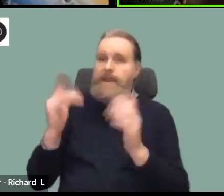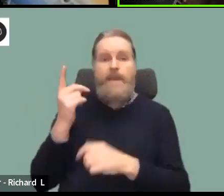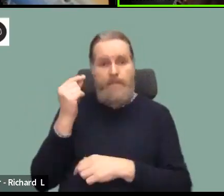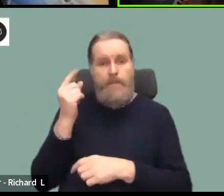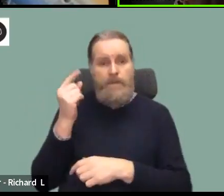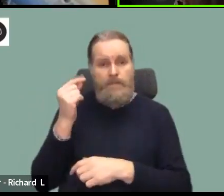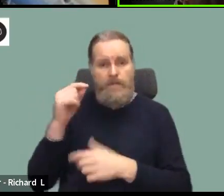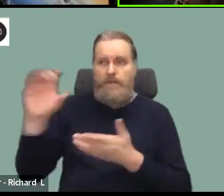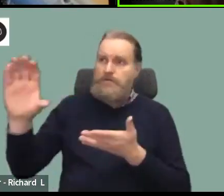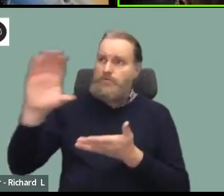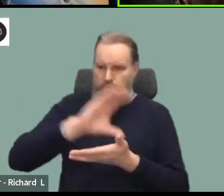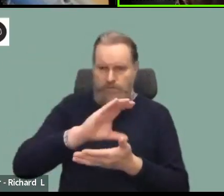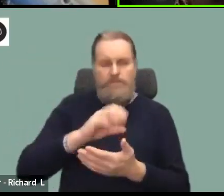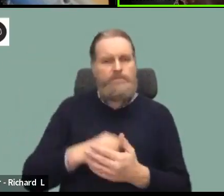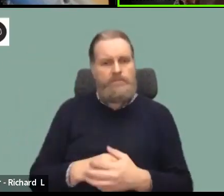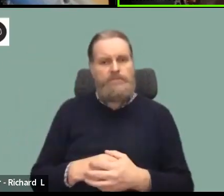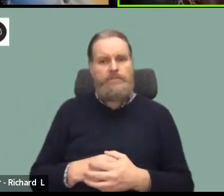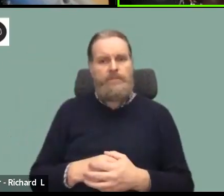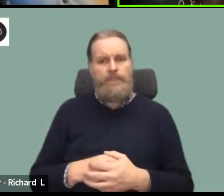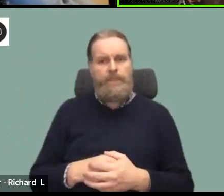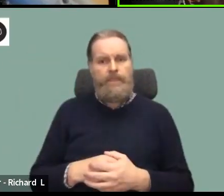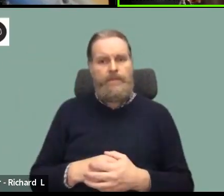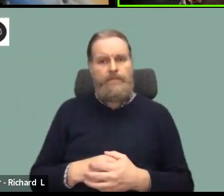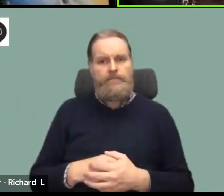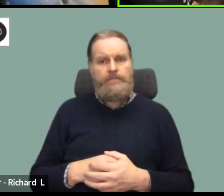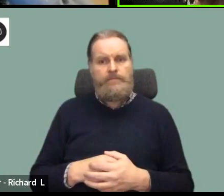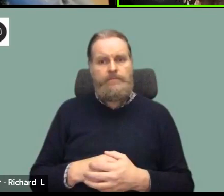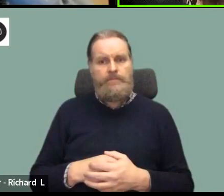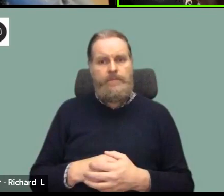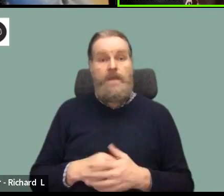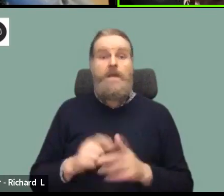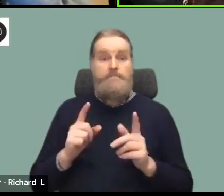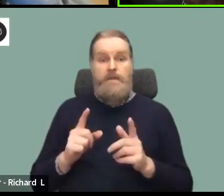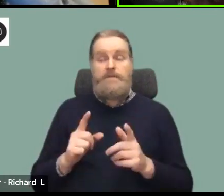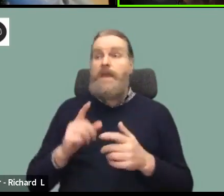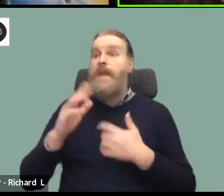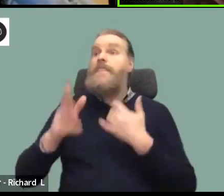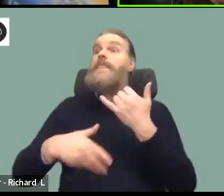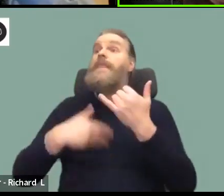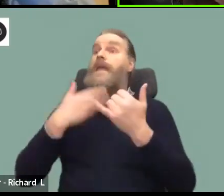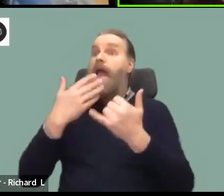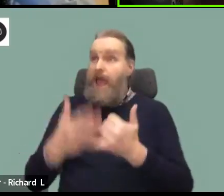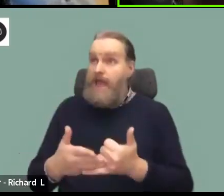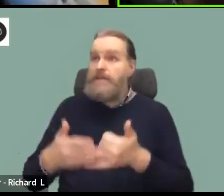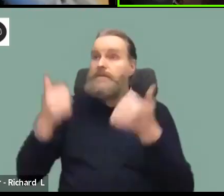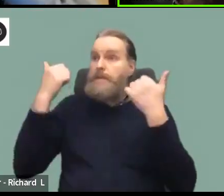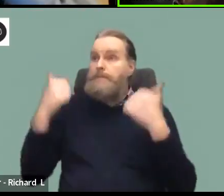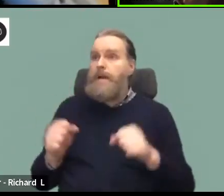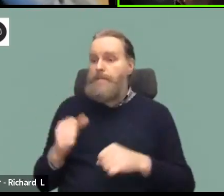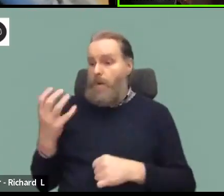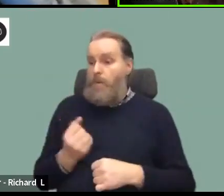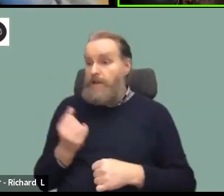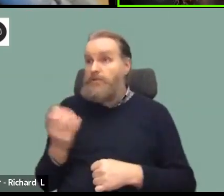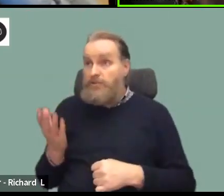good Marks just outlined it really getting as many people as possible to contribute. if we're going to benefit. it the outcome whether or not